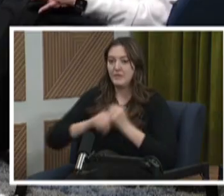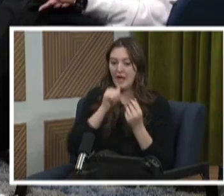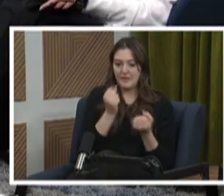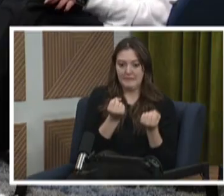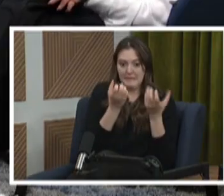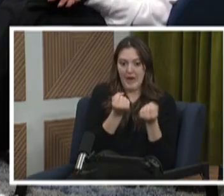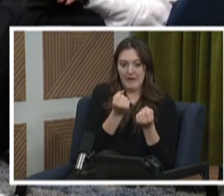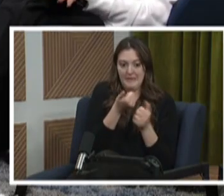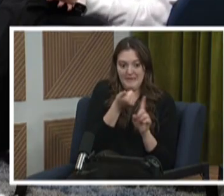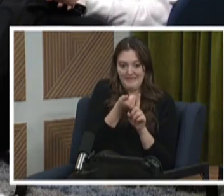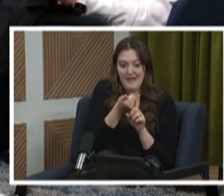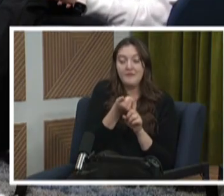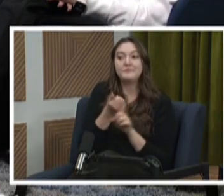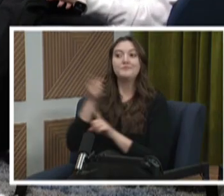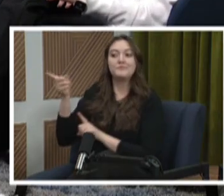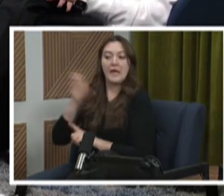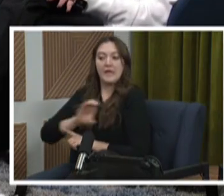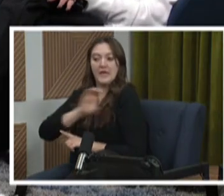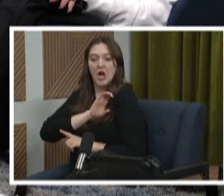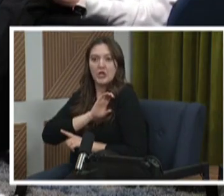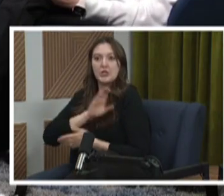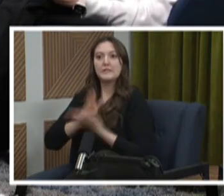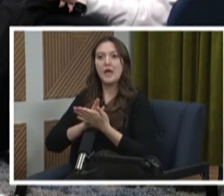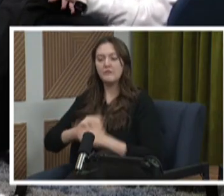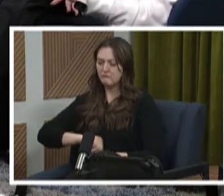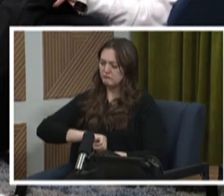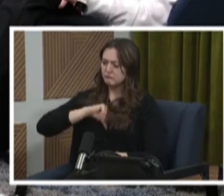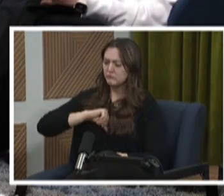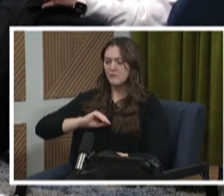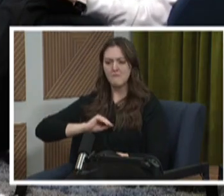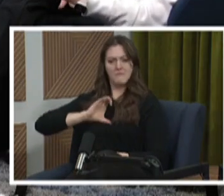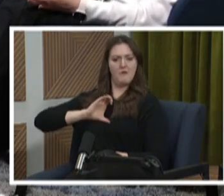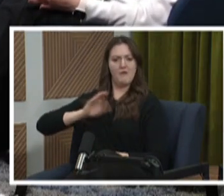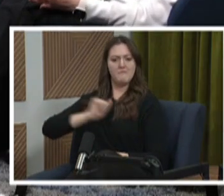This character seems to take some pride in being especially enthusiastic.